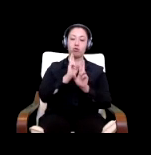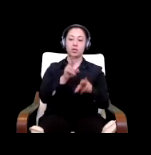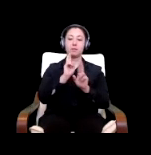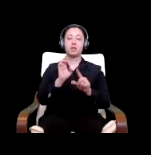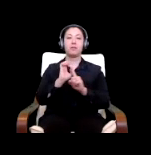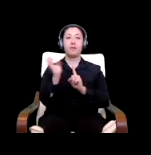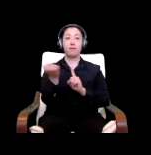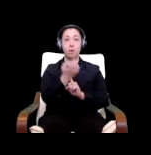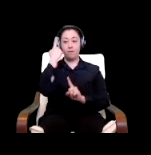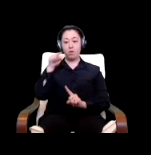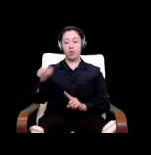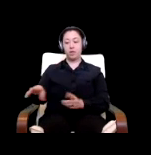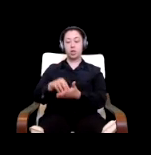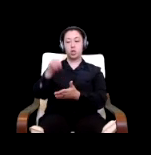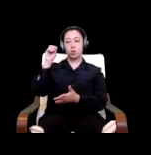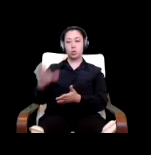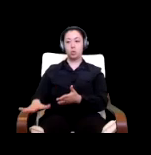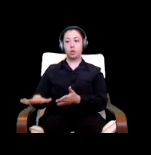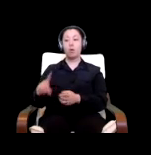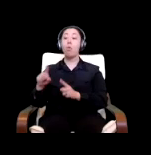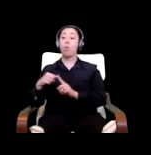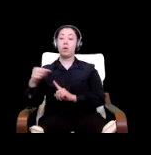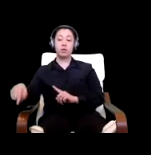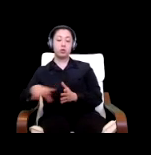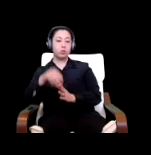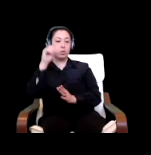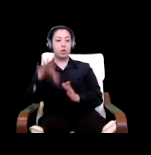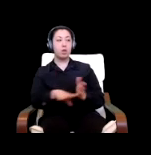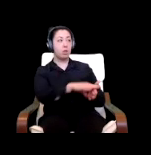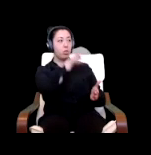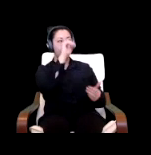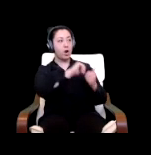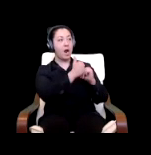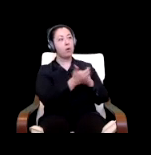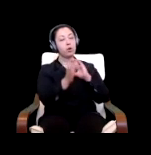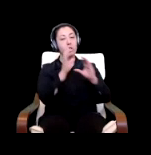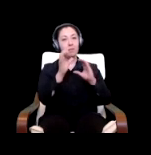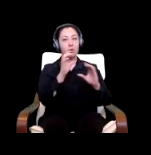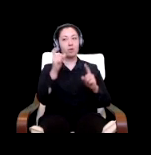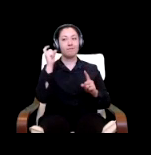to communicate they are immediately getting rewarded for that. Or immediately seeing results